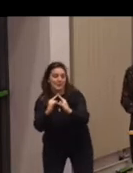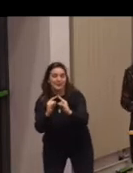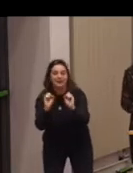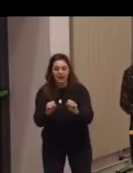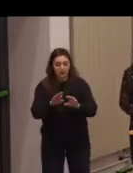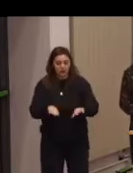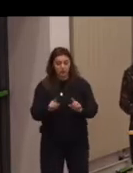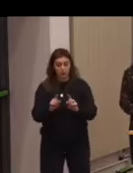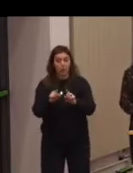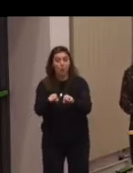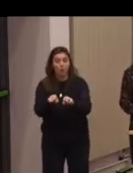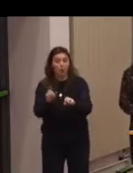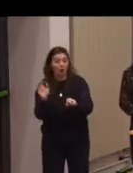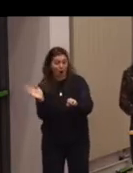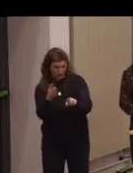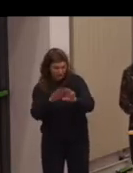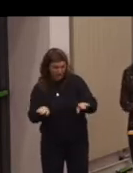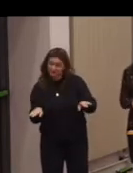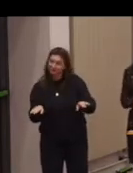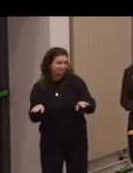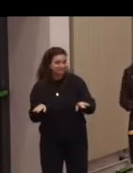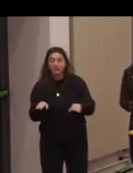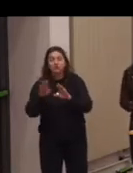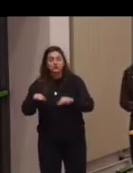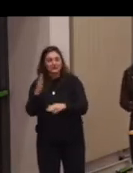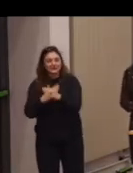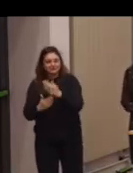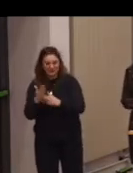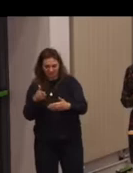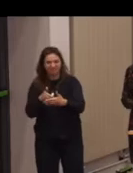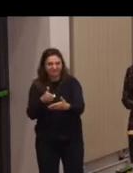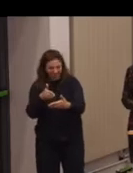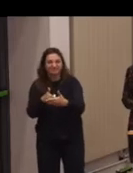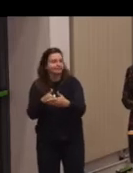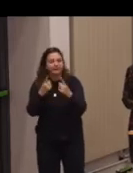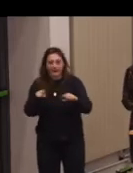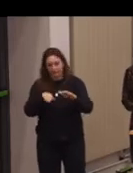to children with disabilities. We also see that in emergencies both conflict